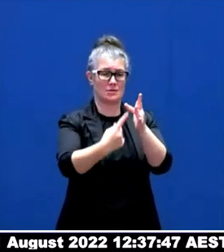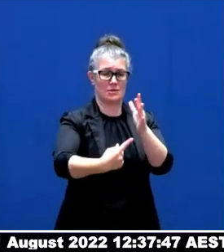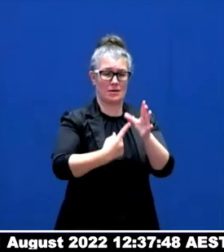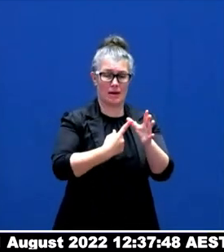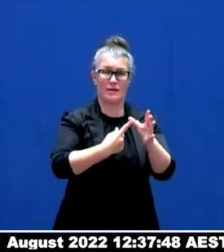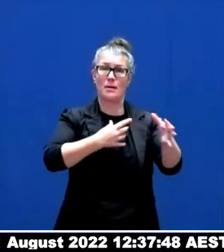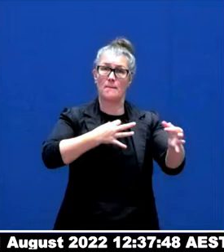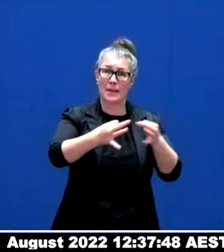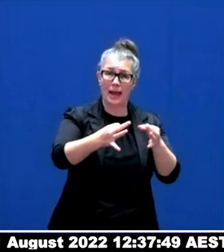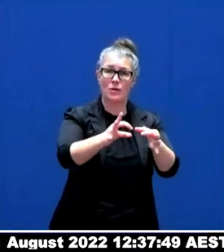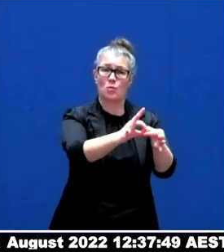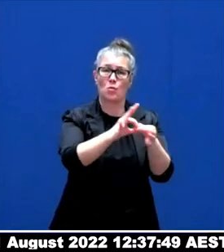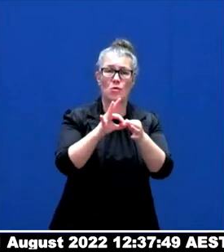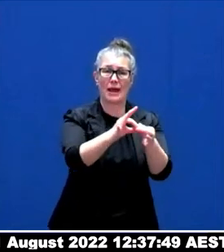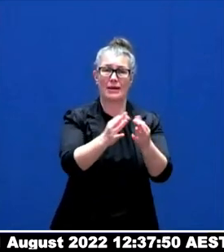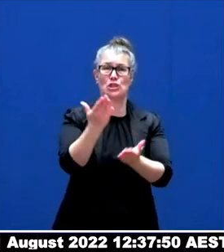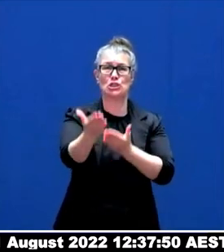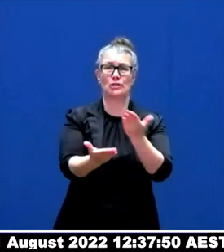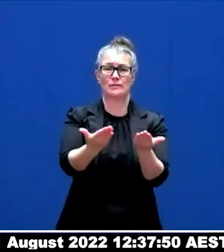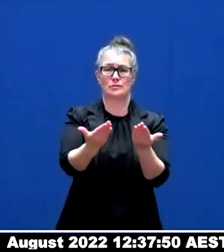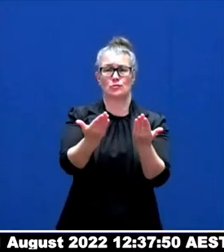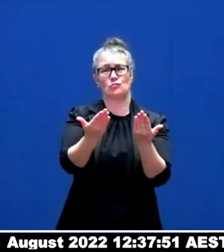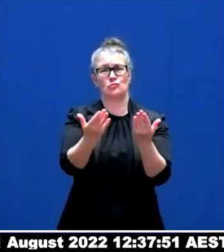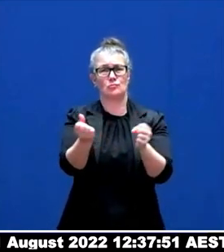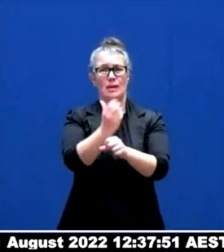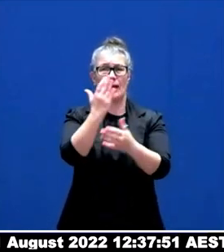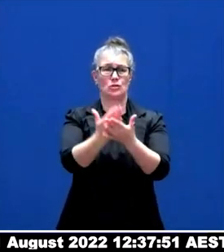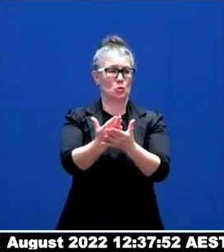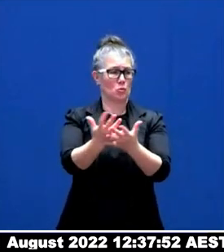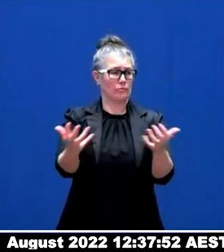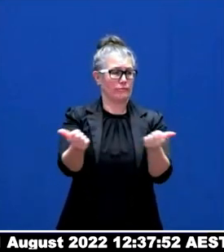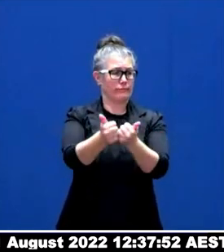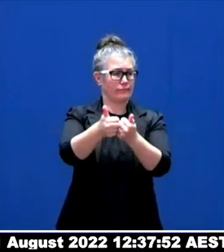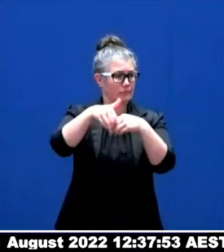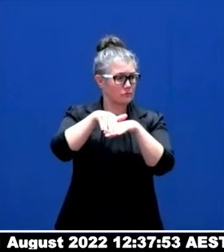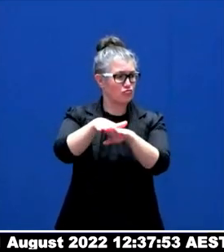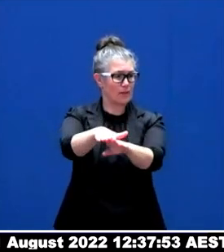services. Do you remember that question? Yes.